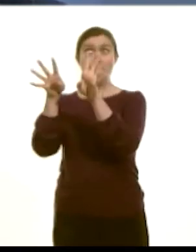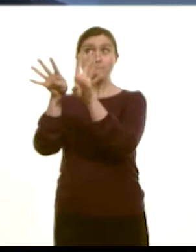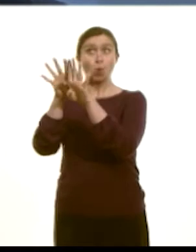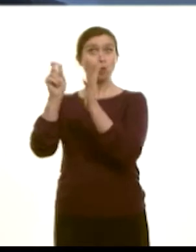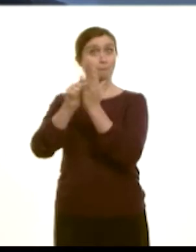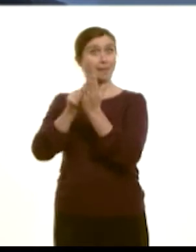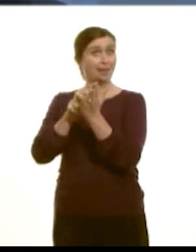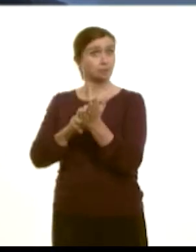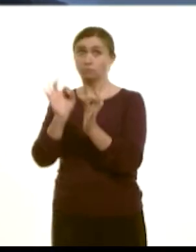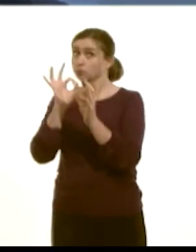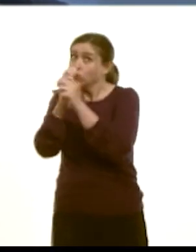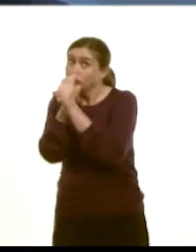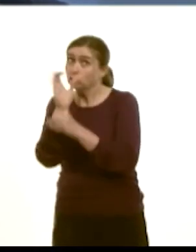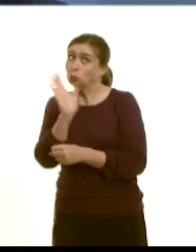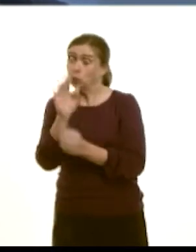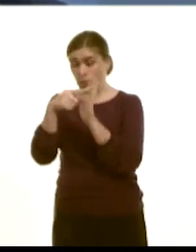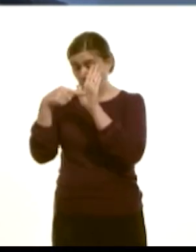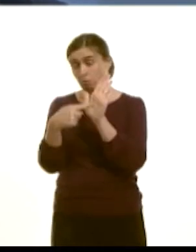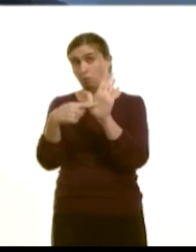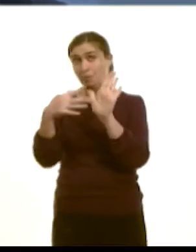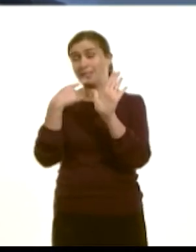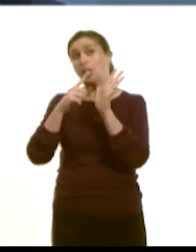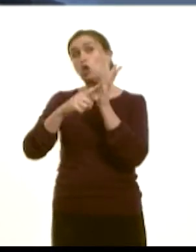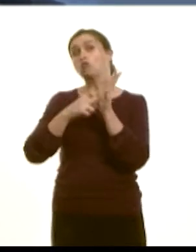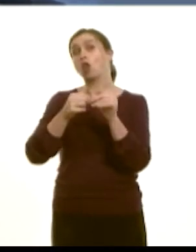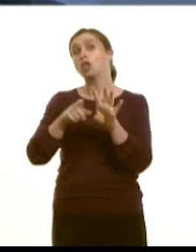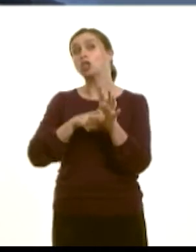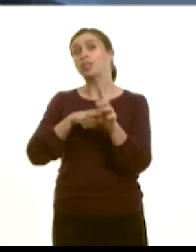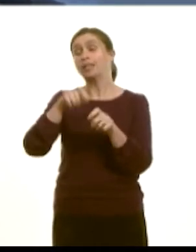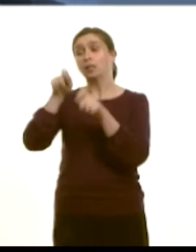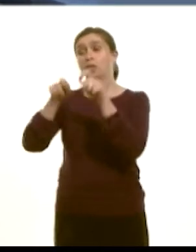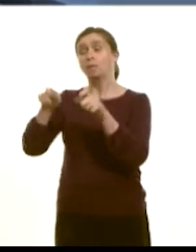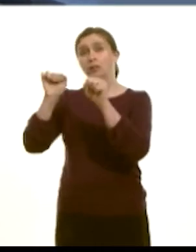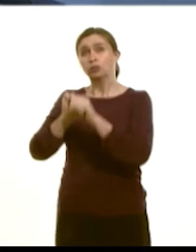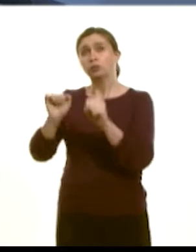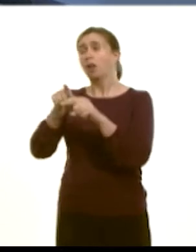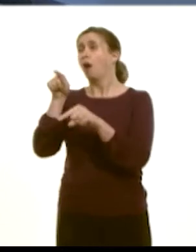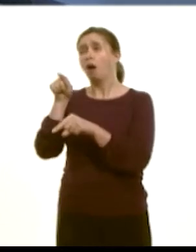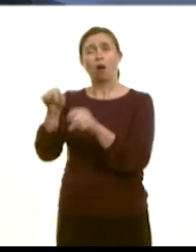am quoting fromówhich said that urology patients were facing the most difficult waiting times